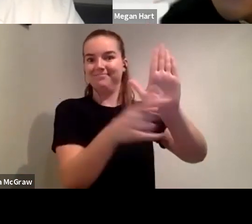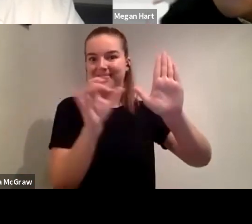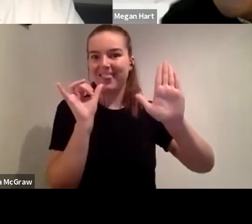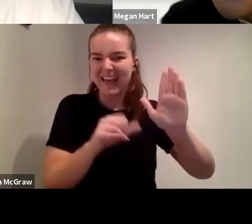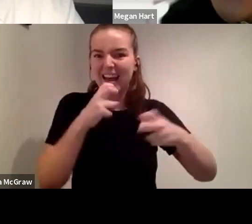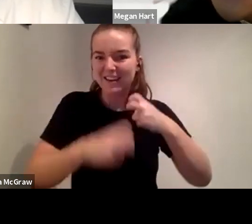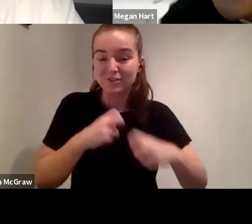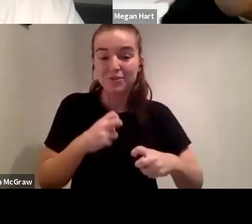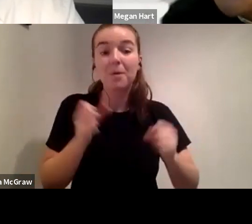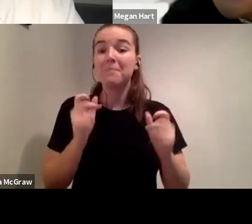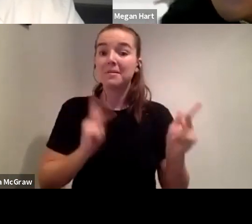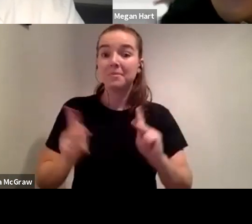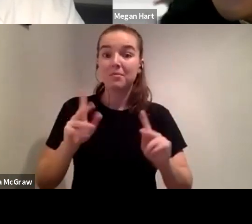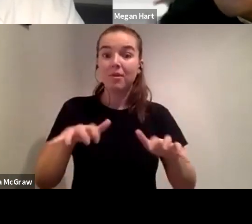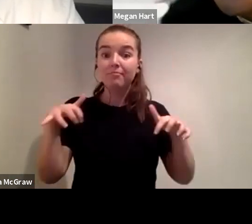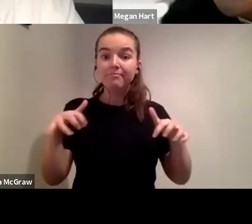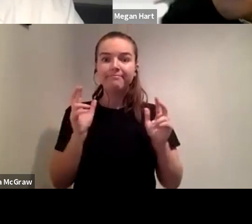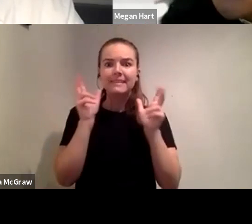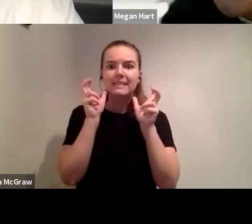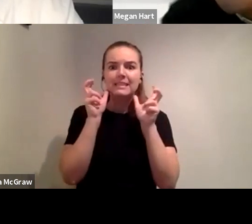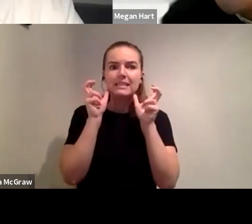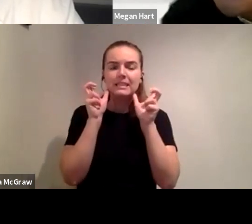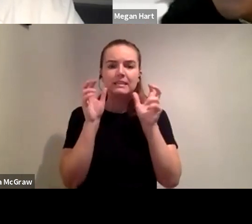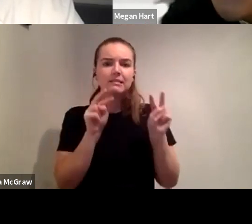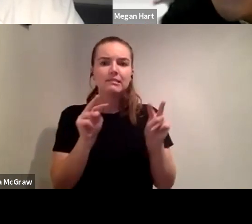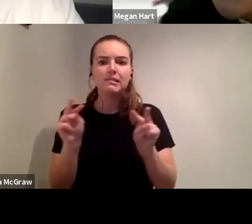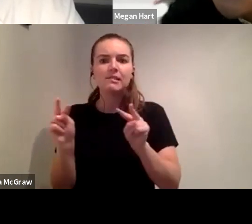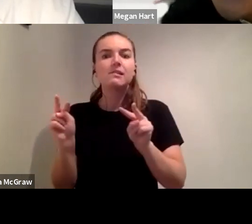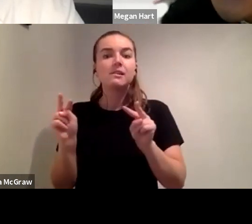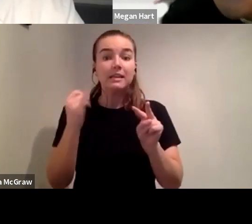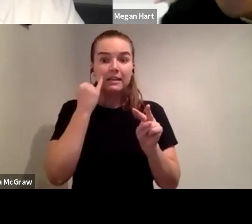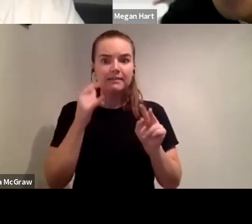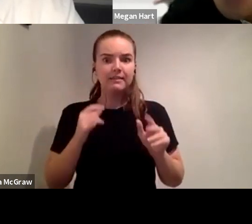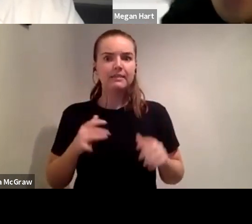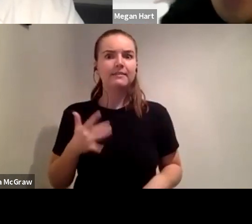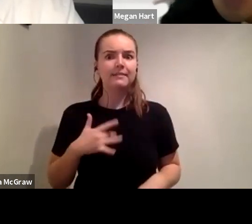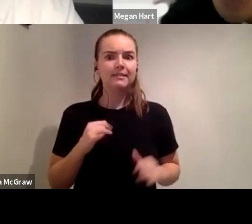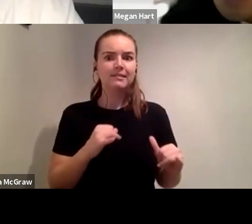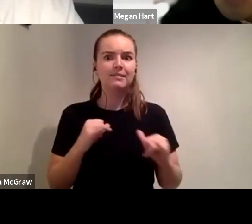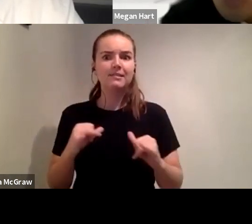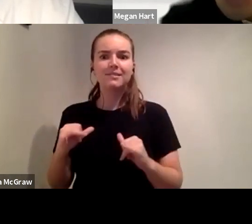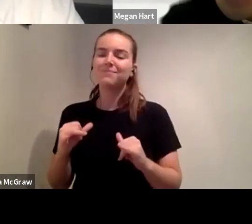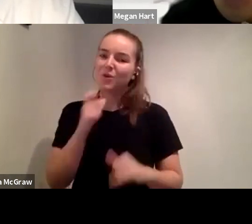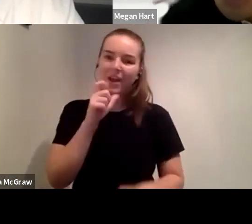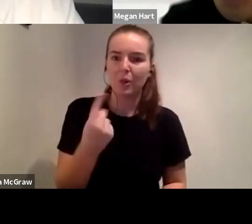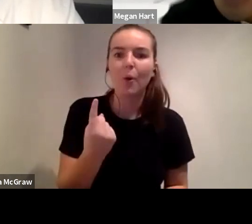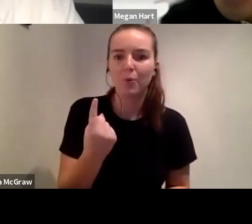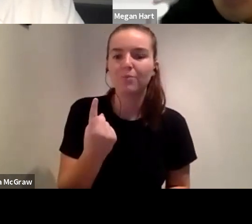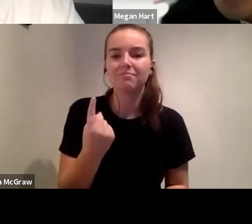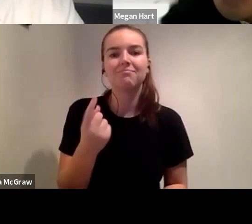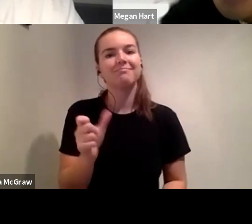I appreciate you sort of identifying that. I know we have a lot of folks out there who are listening.